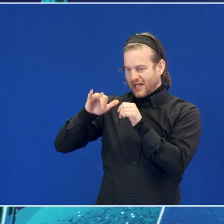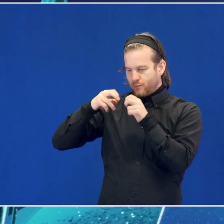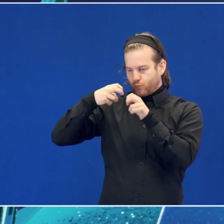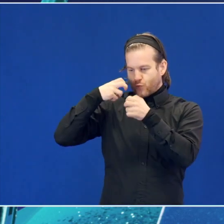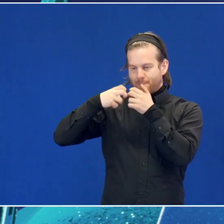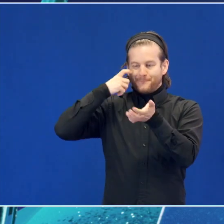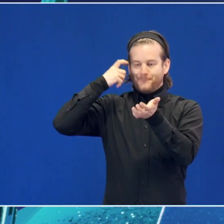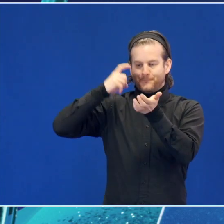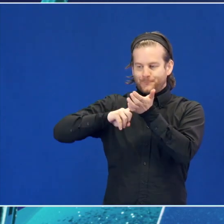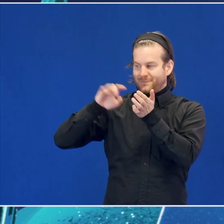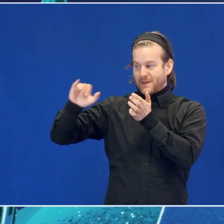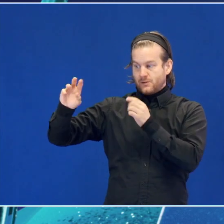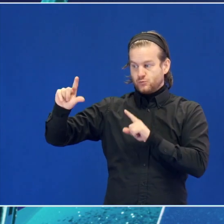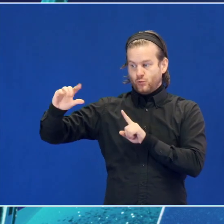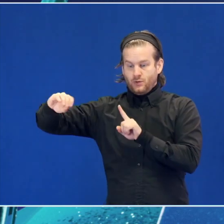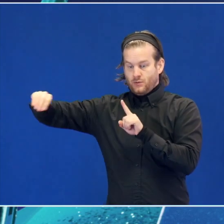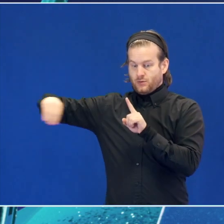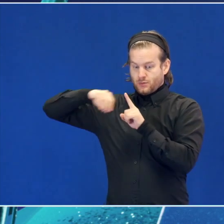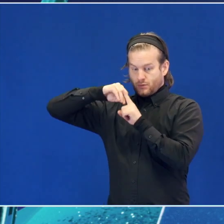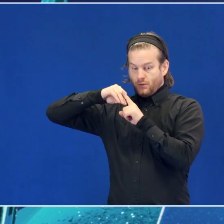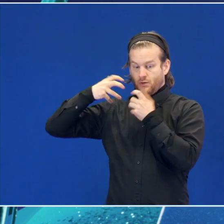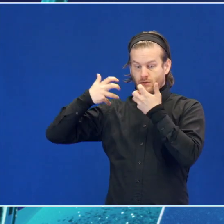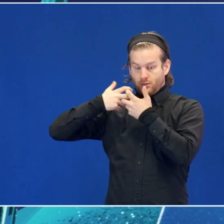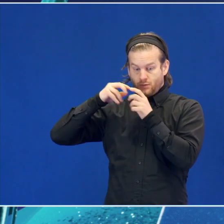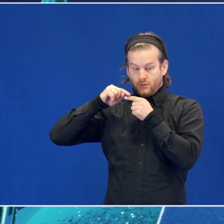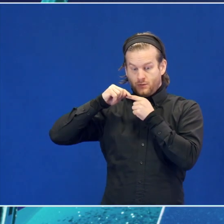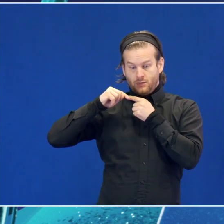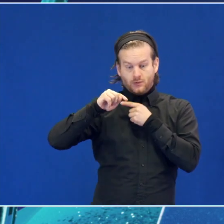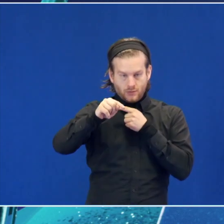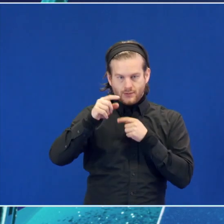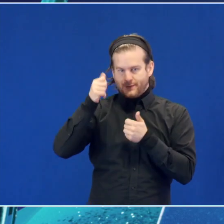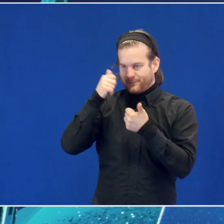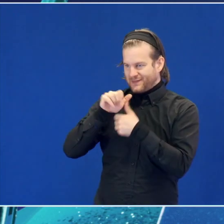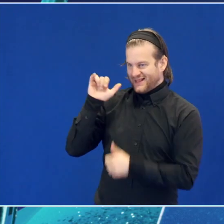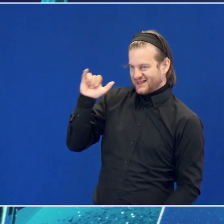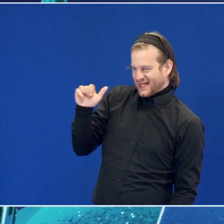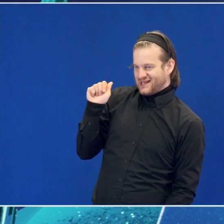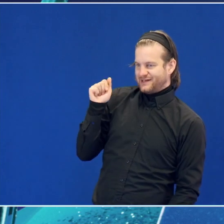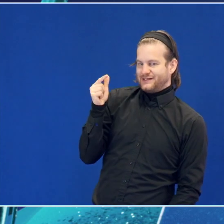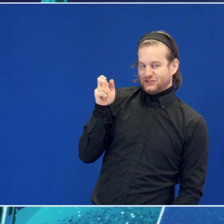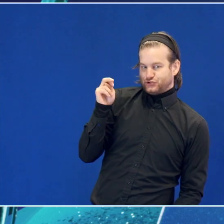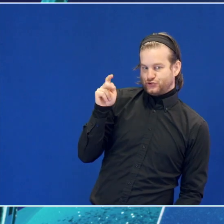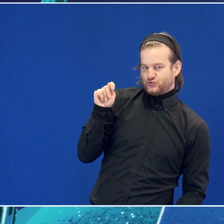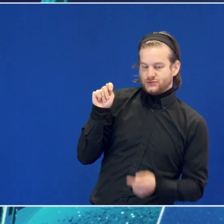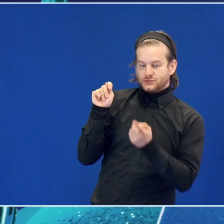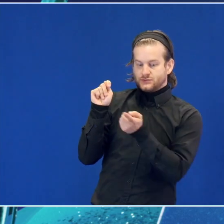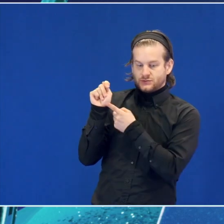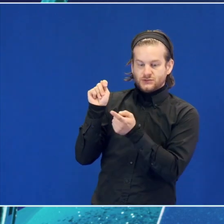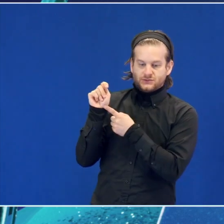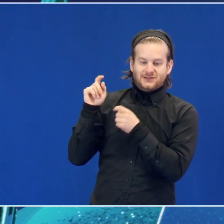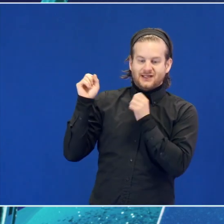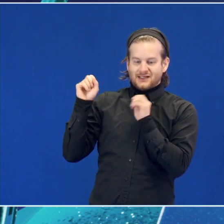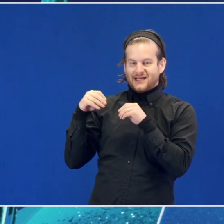that the agent itself has the context of the source code, allows it to then really translate